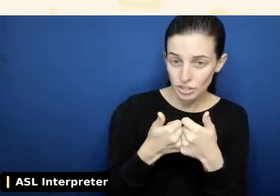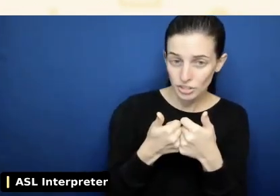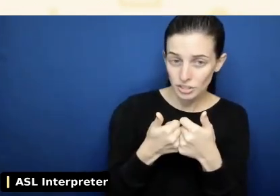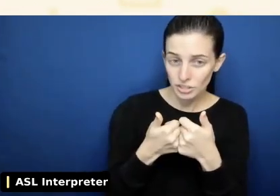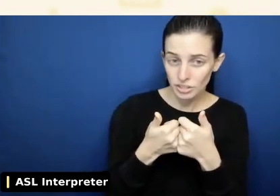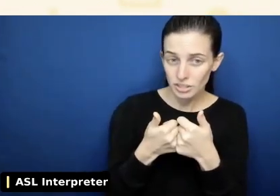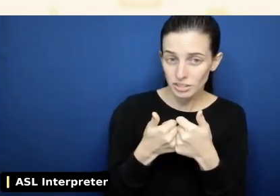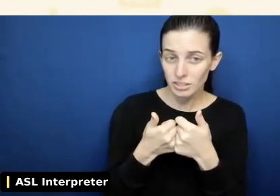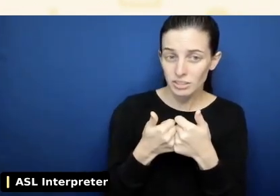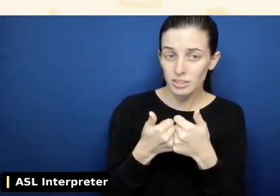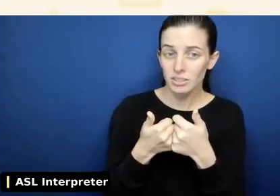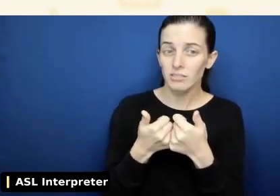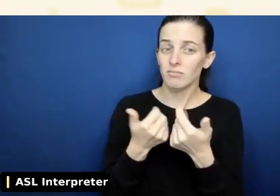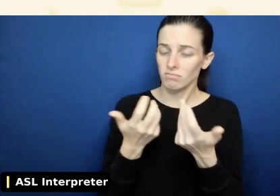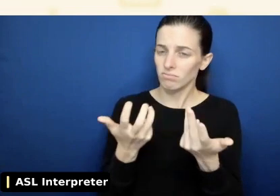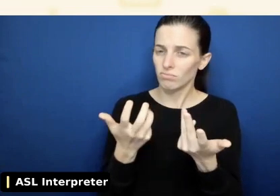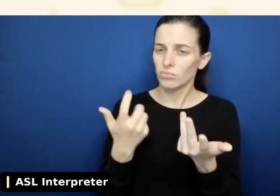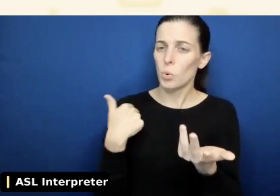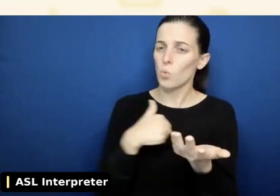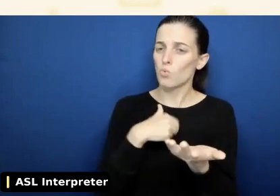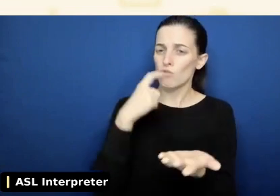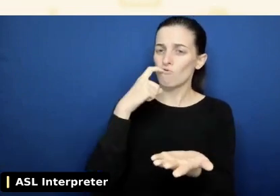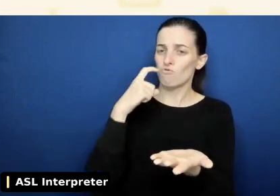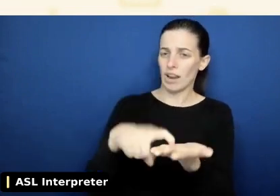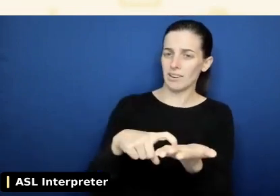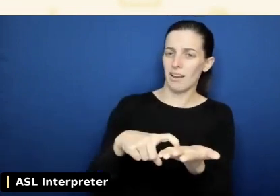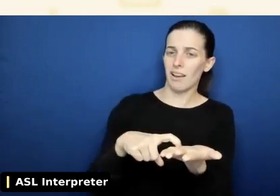And we need to recognize and accommodate each member.